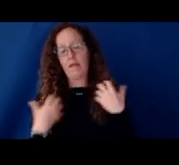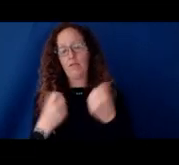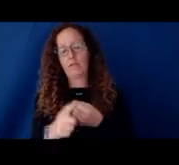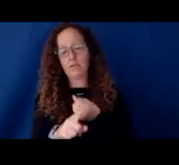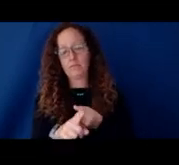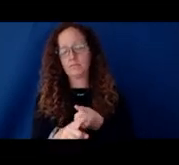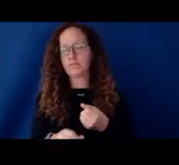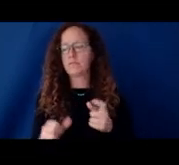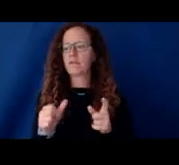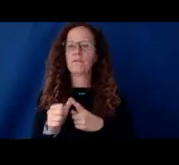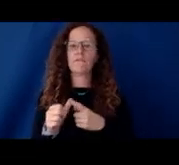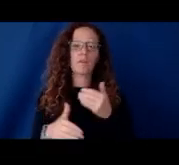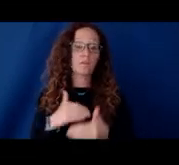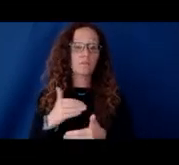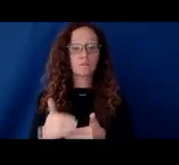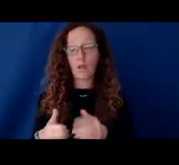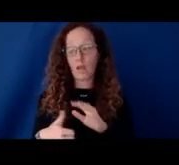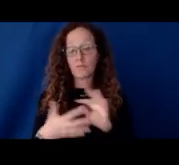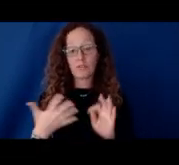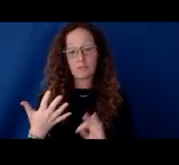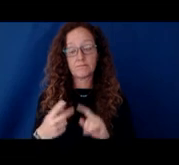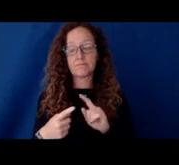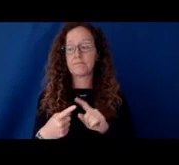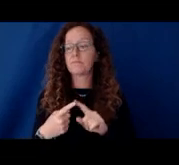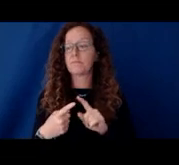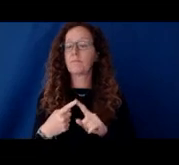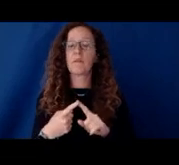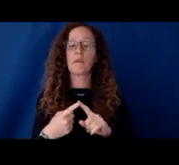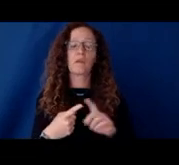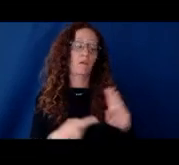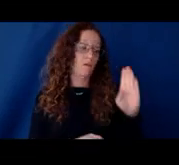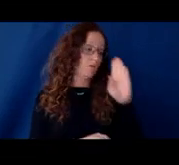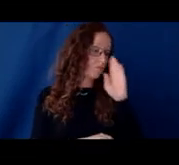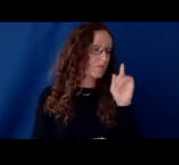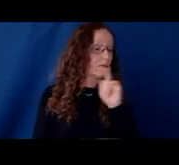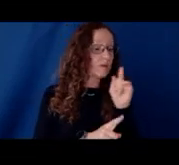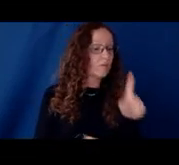is using what the information that's directly reported on death certificates and health data